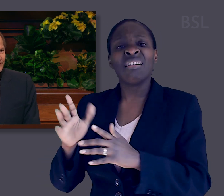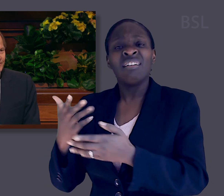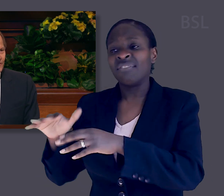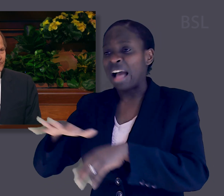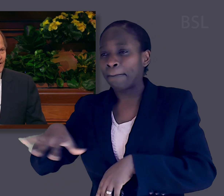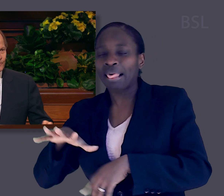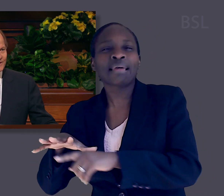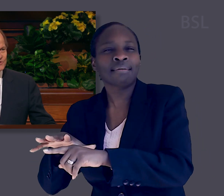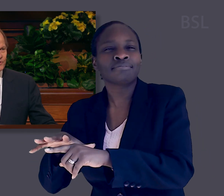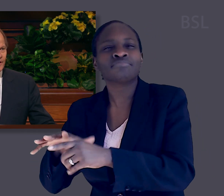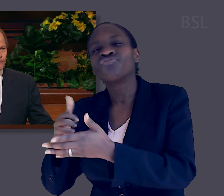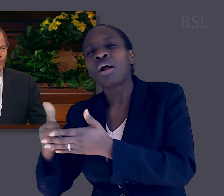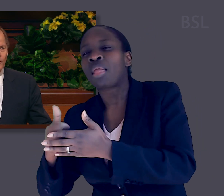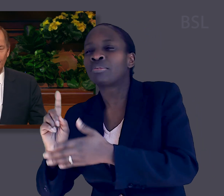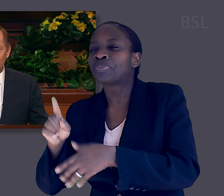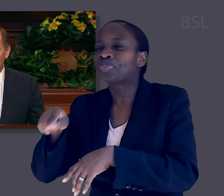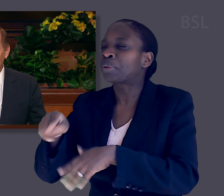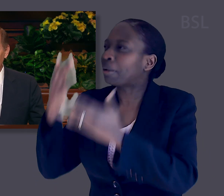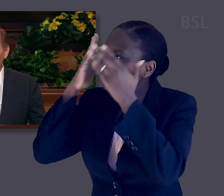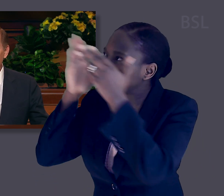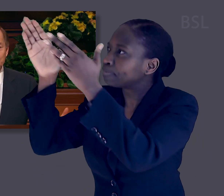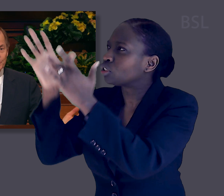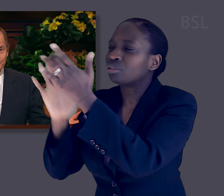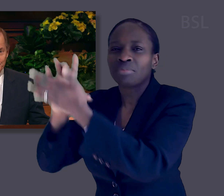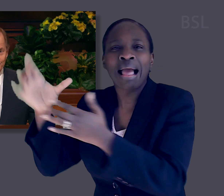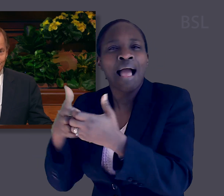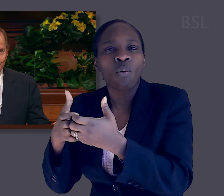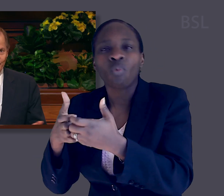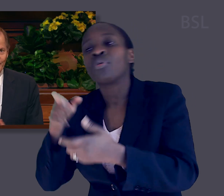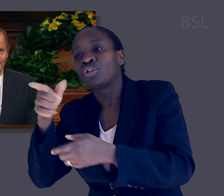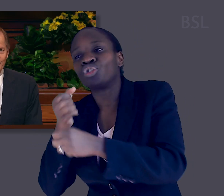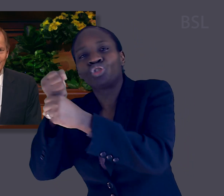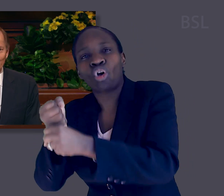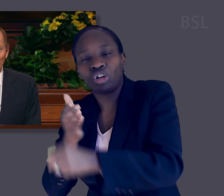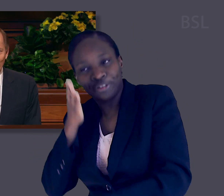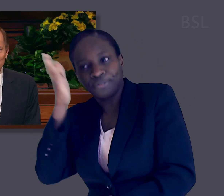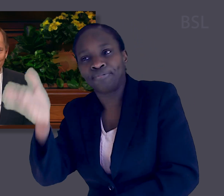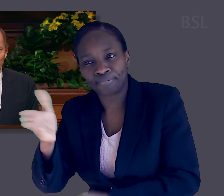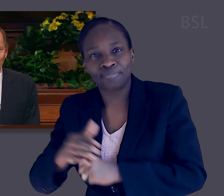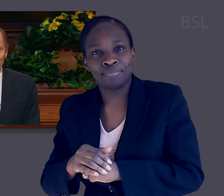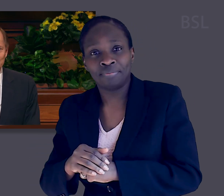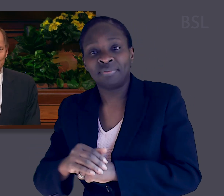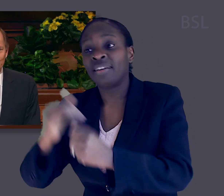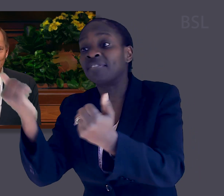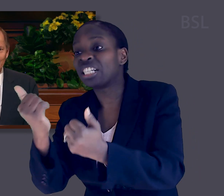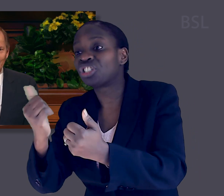I feel our family has relied more on “going to church” to provide the meaningful, Christ-centered part of Easter;